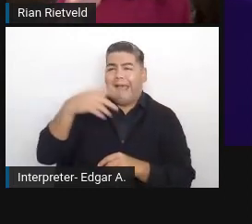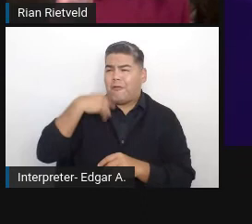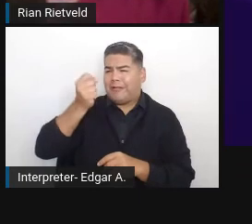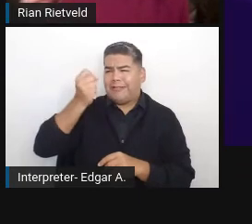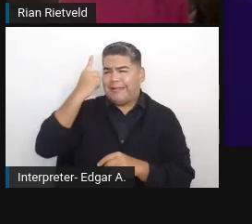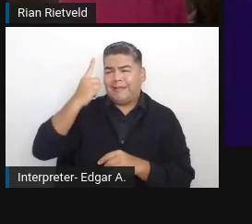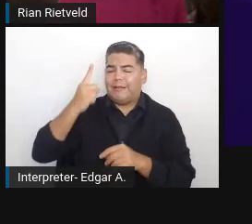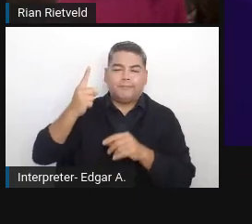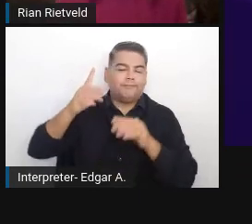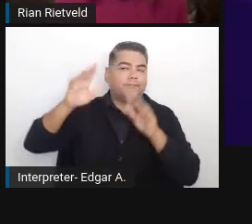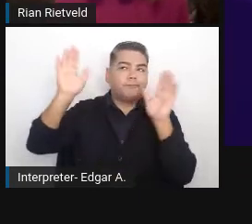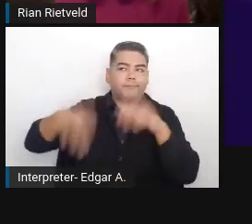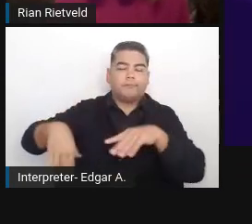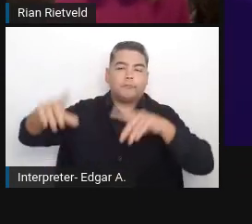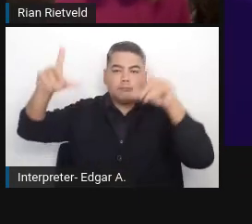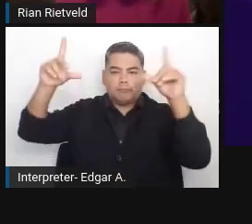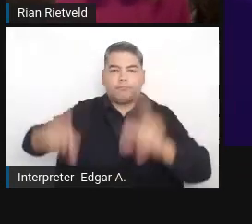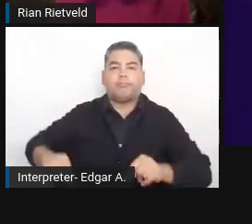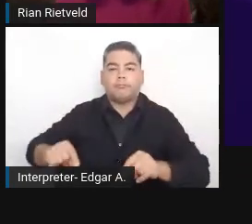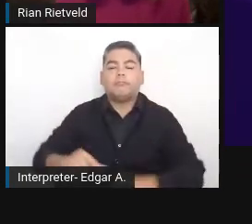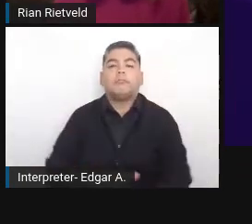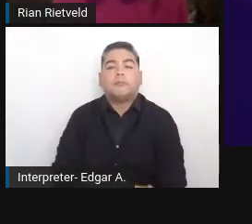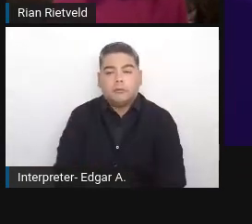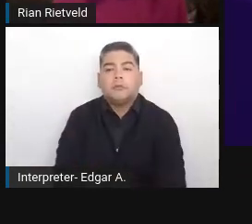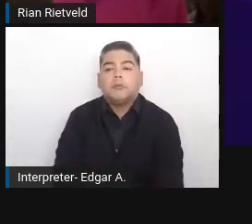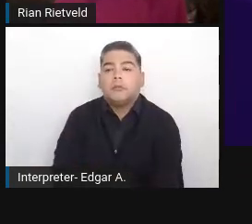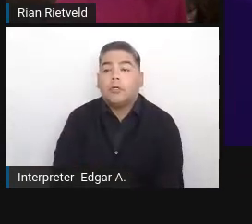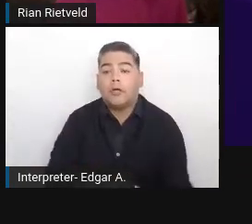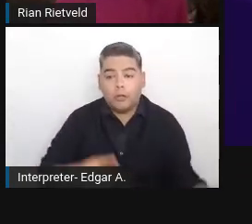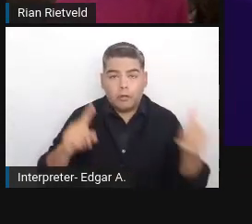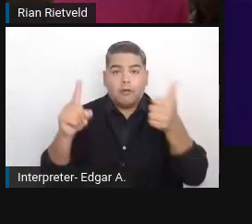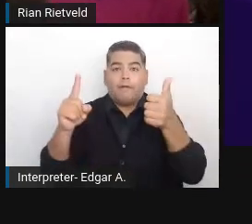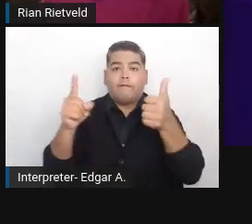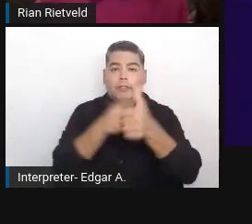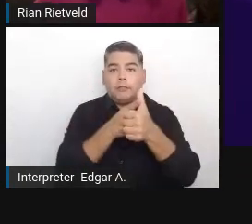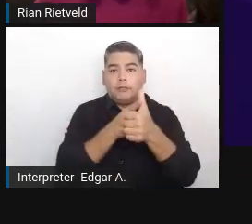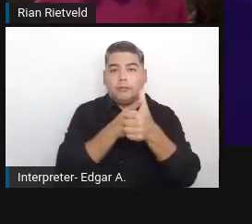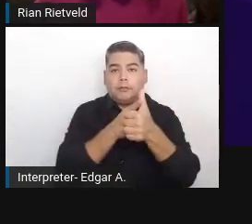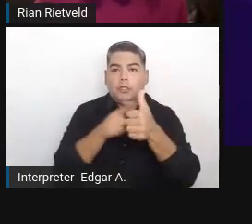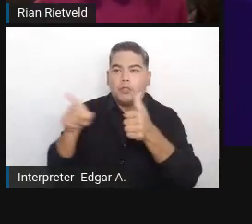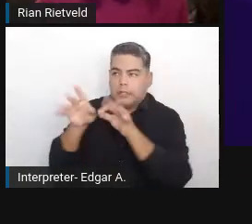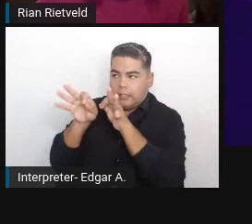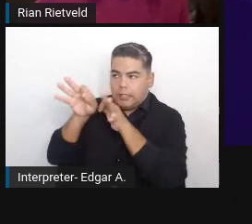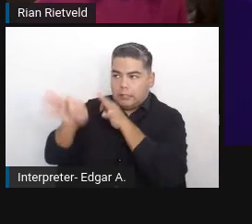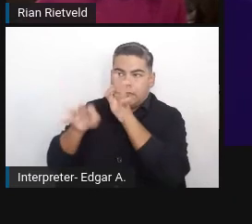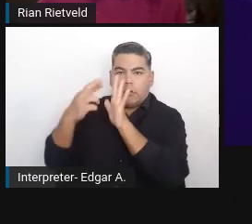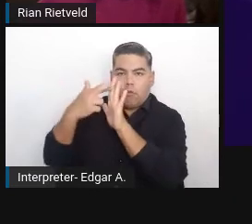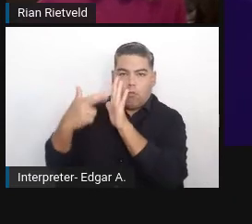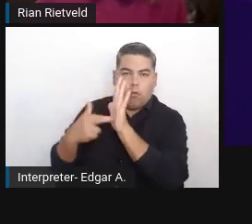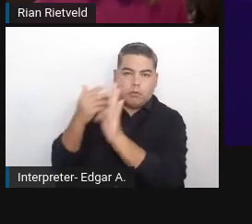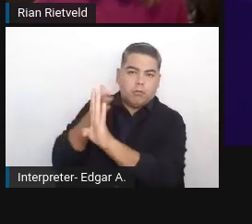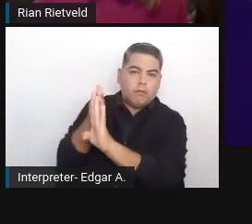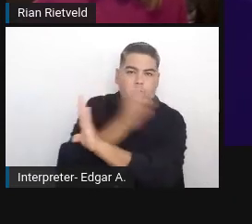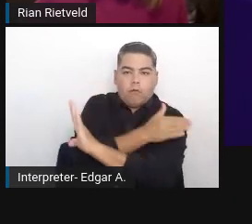First, tell the rules in advance. How many times did you scream at the screen?